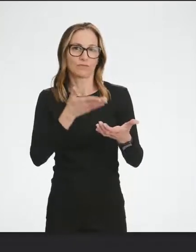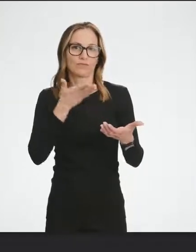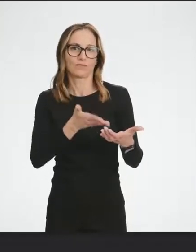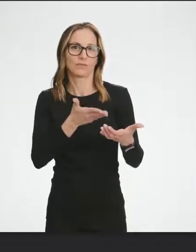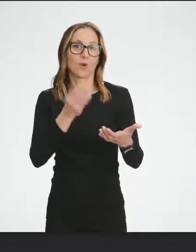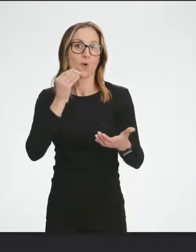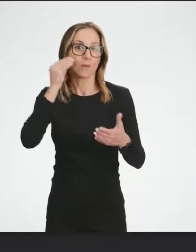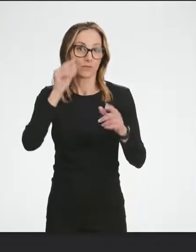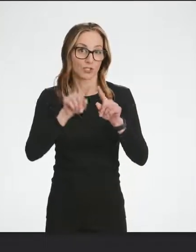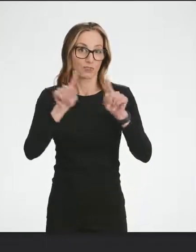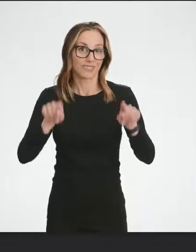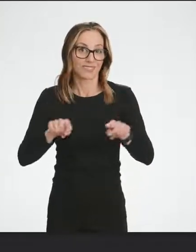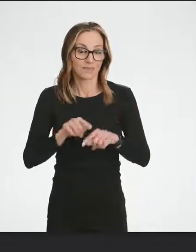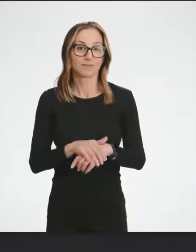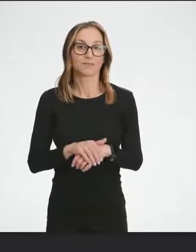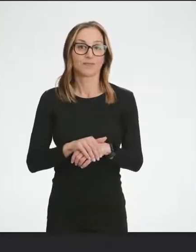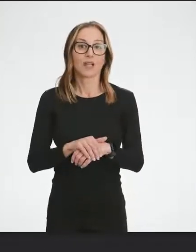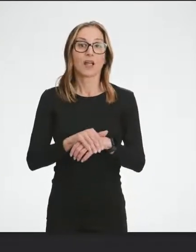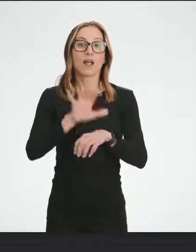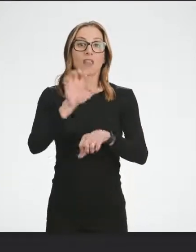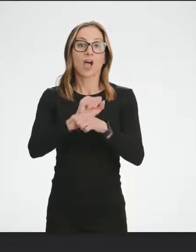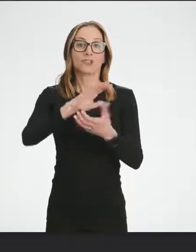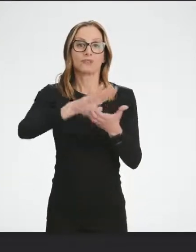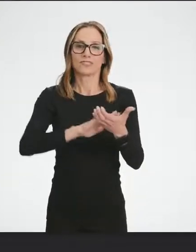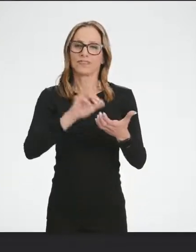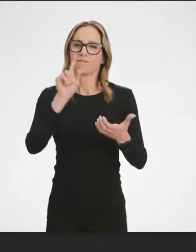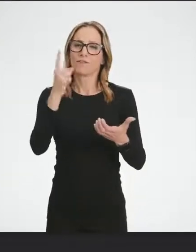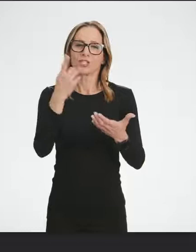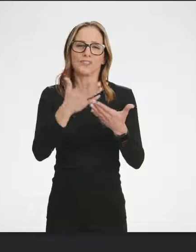The Lock Screen is the first thing you see every time you pick up your iPhone, and it's